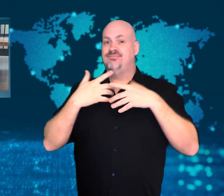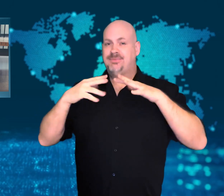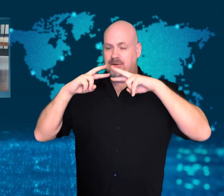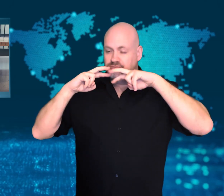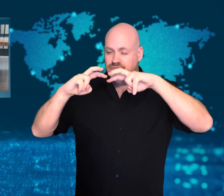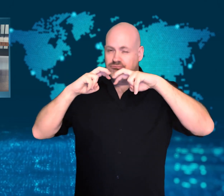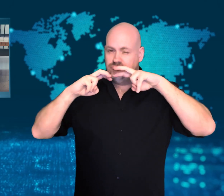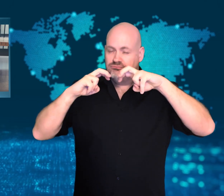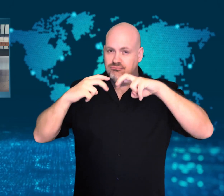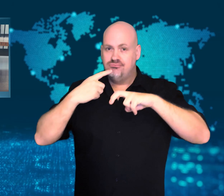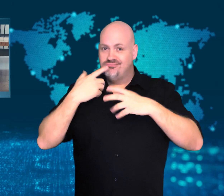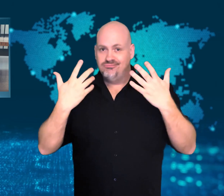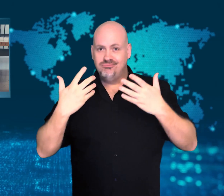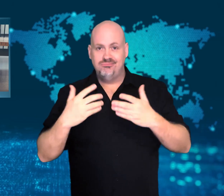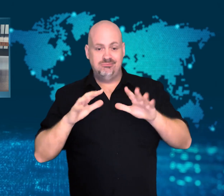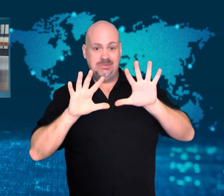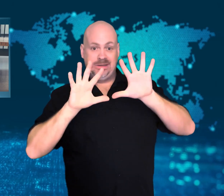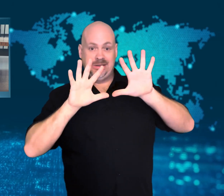Prior to this,